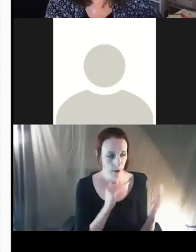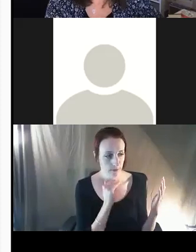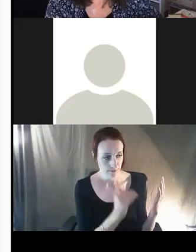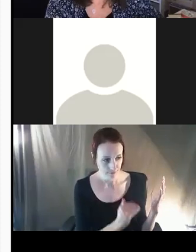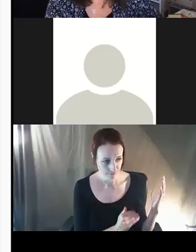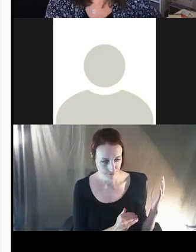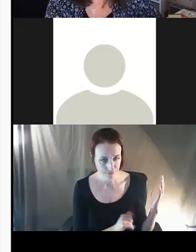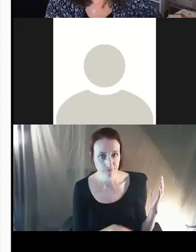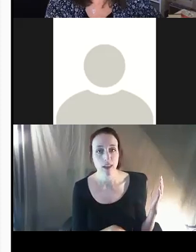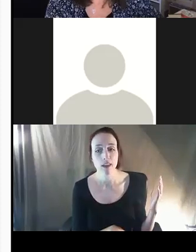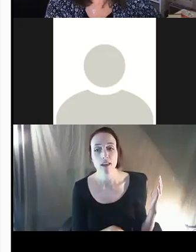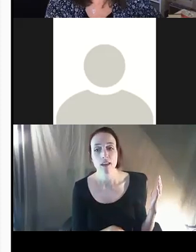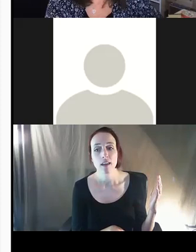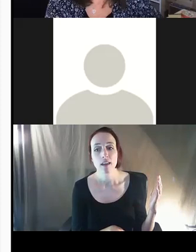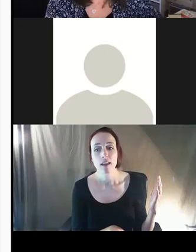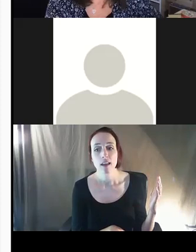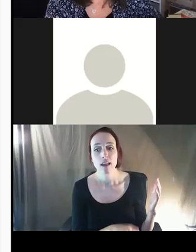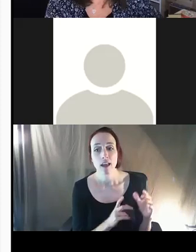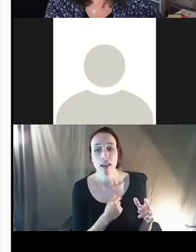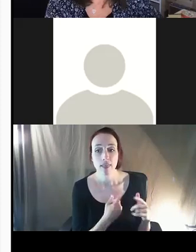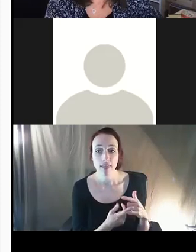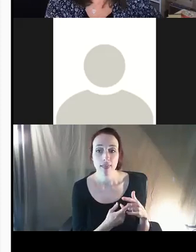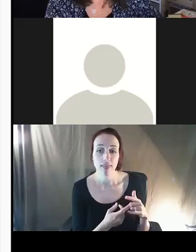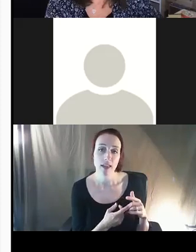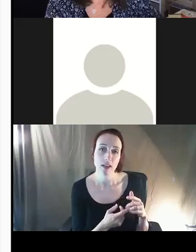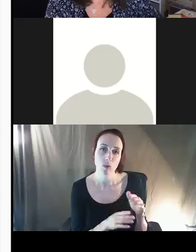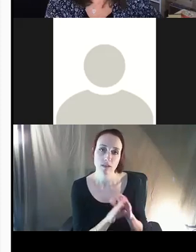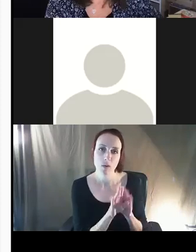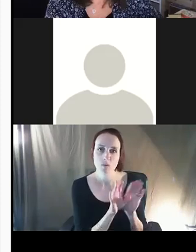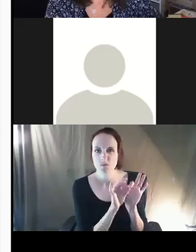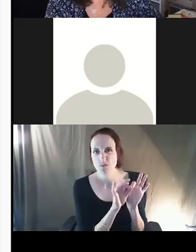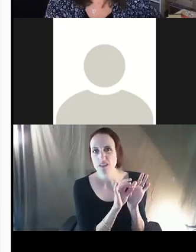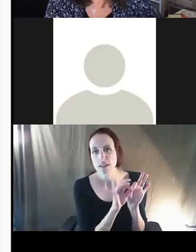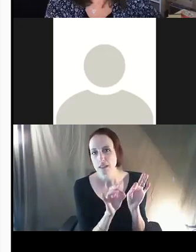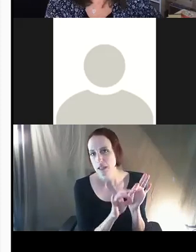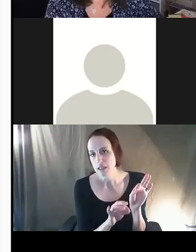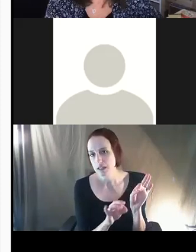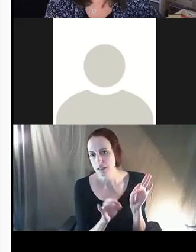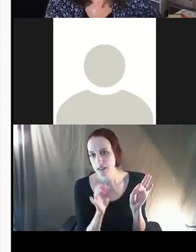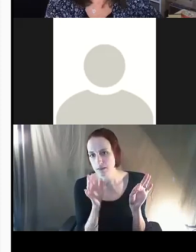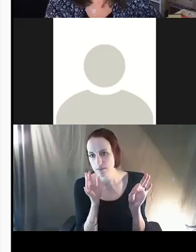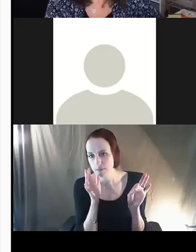you are able to craft them into sentences depending on the readability.